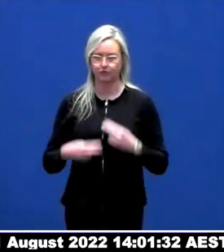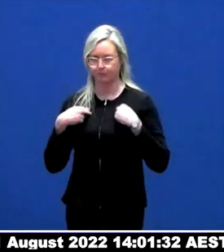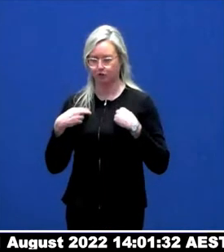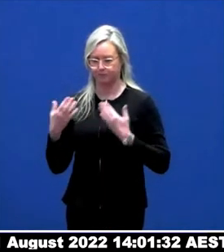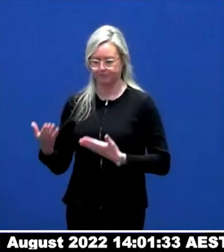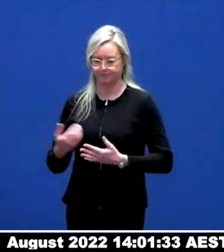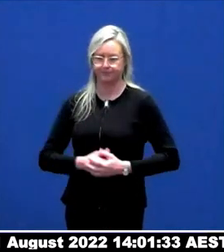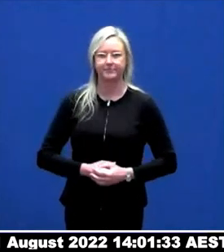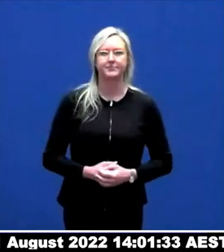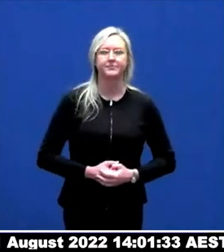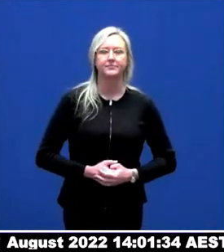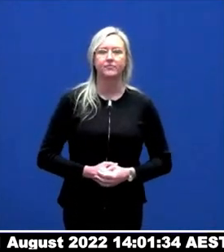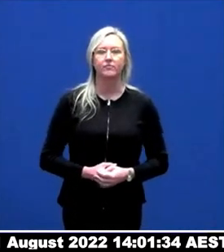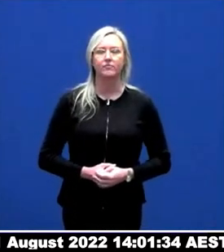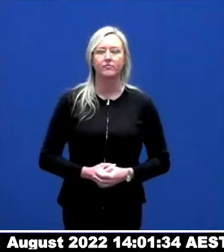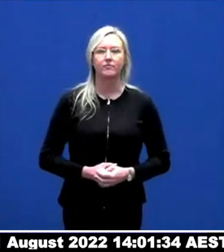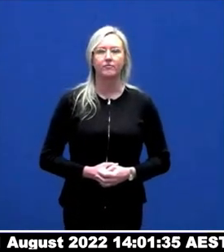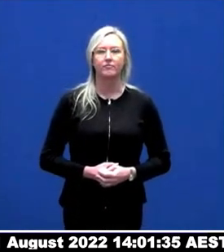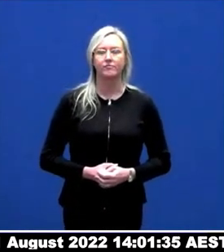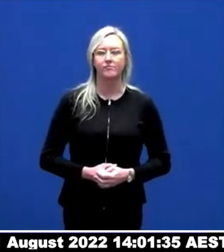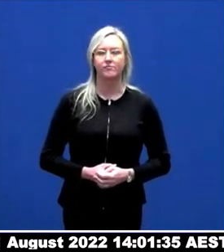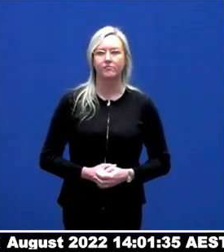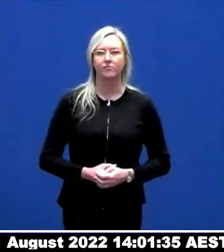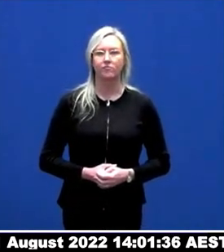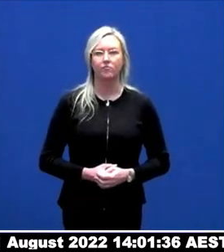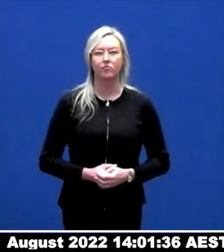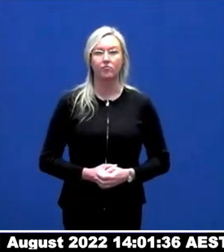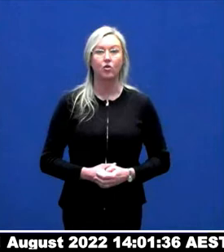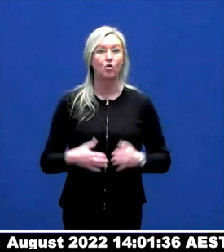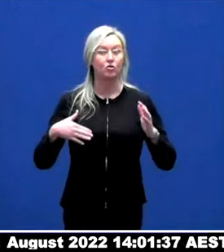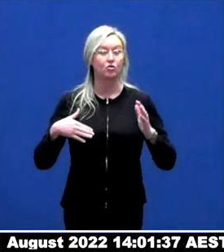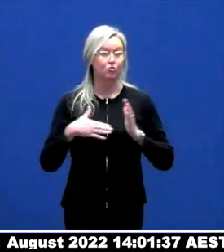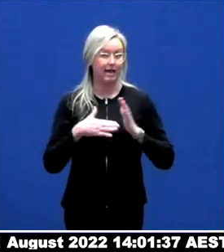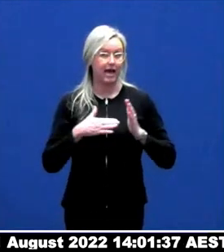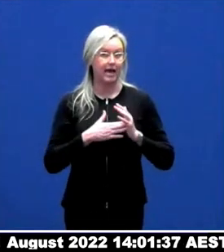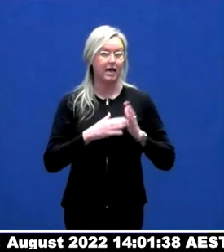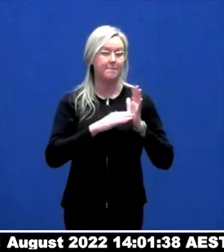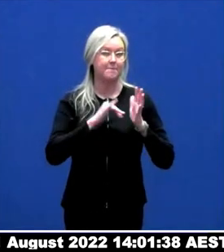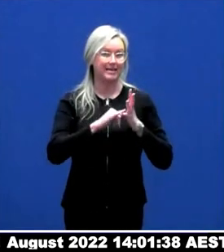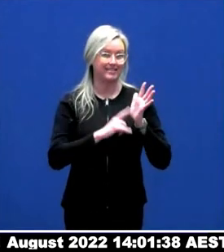This afternoon we'll be hearing from Ms Lisa Short, who is the State Manager, New South